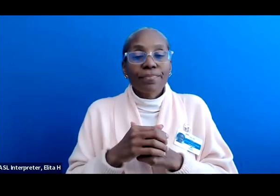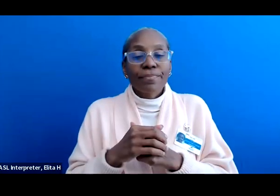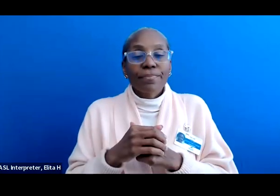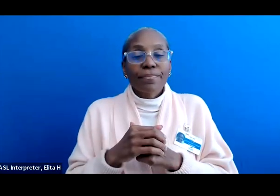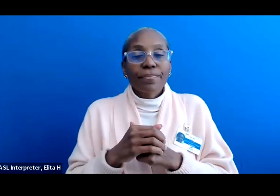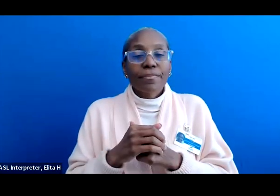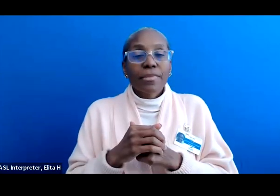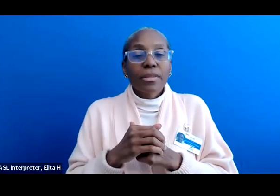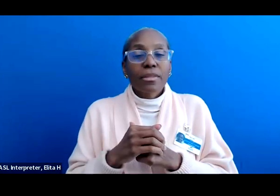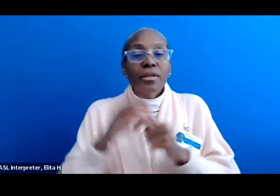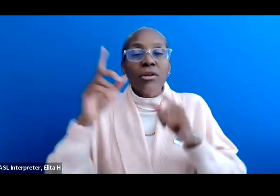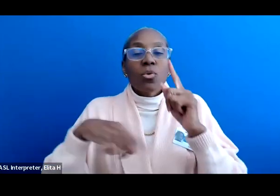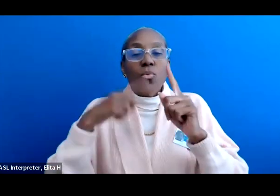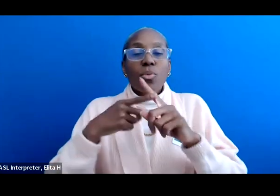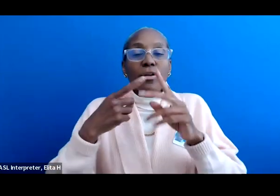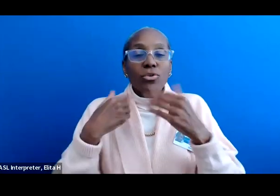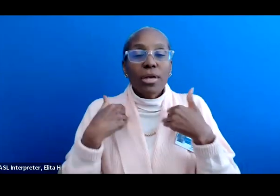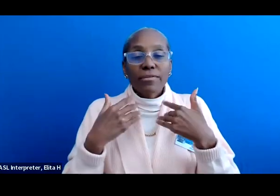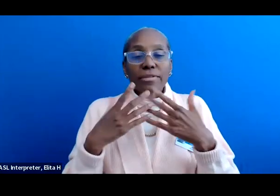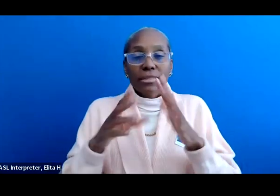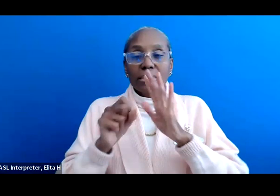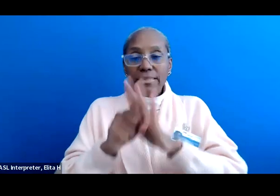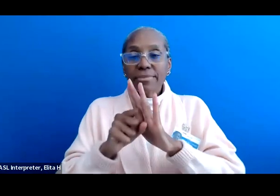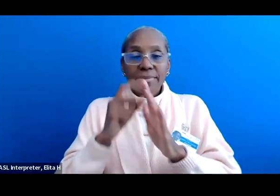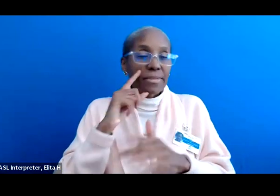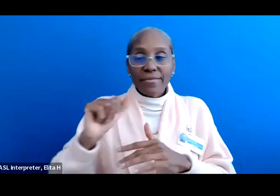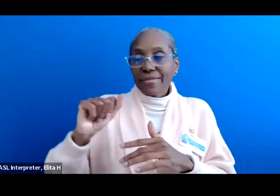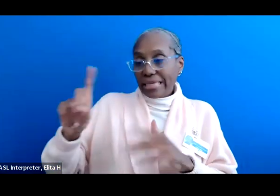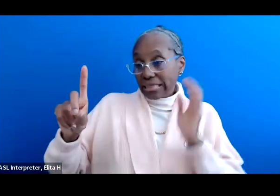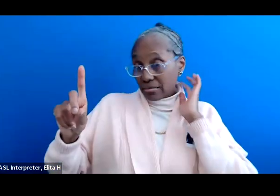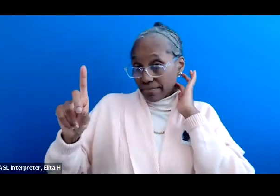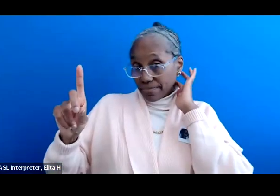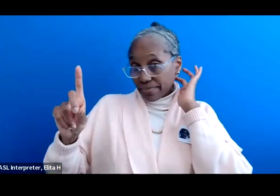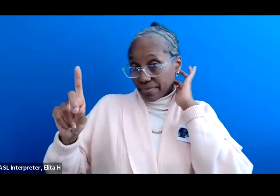When you start having symptoms of AD, if you haven't figured out what the